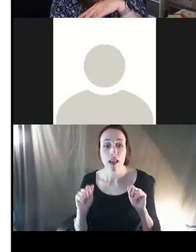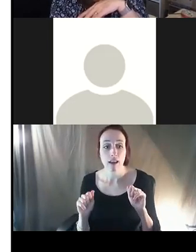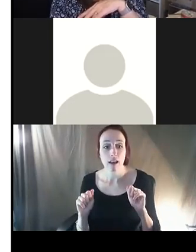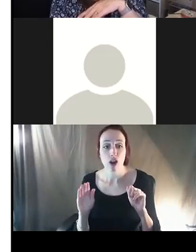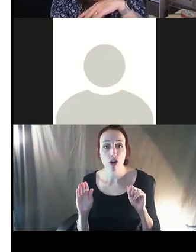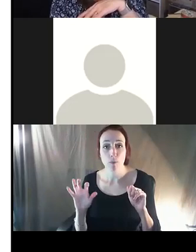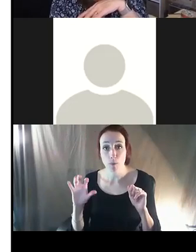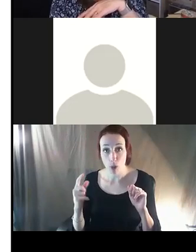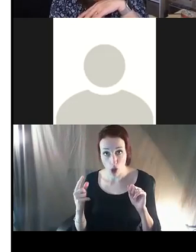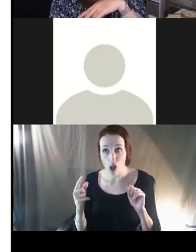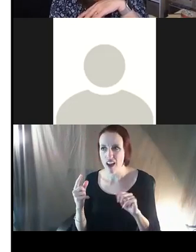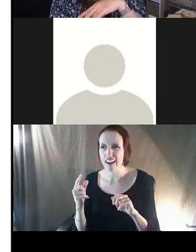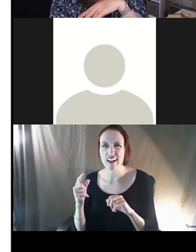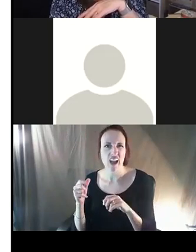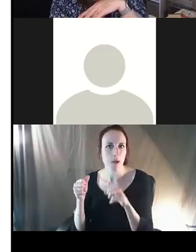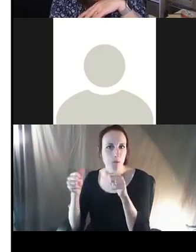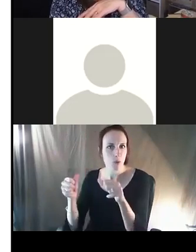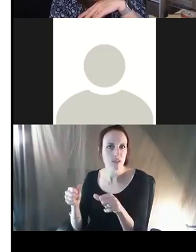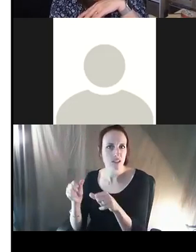earlier, but you also will be able to get it when you